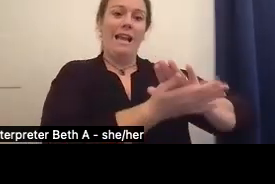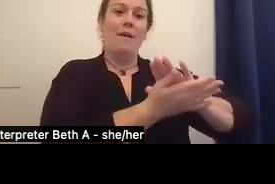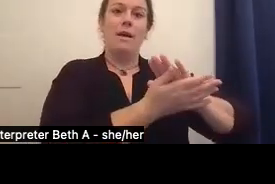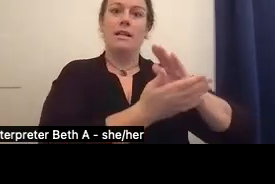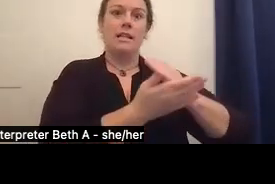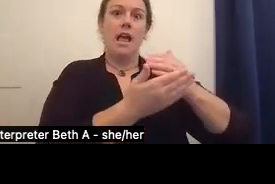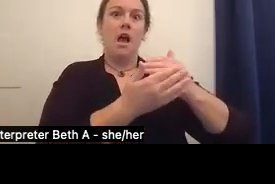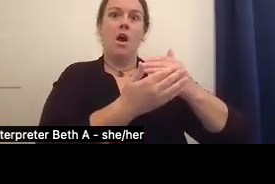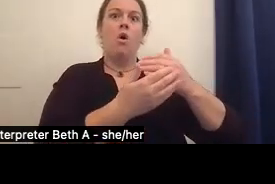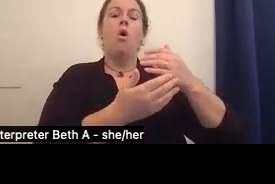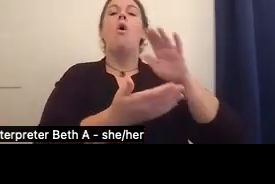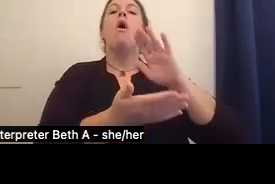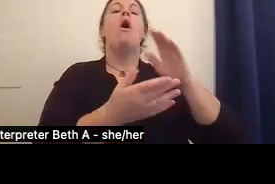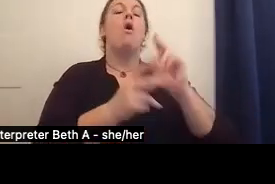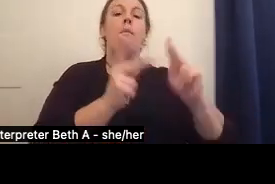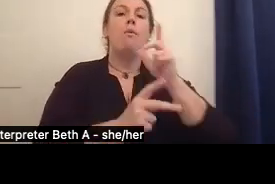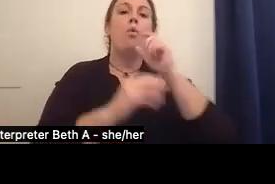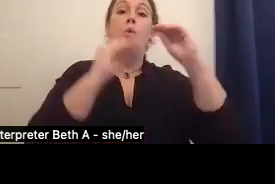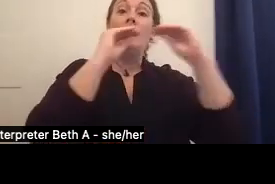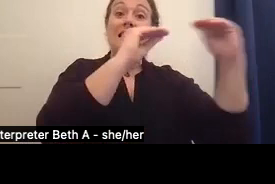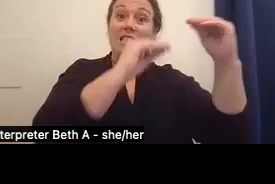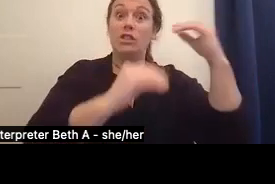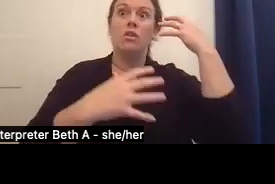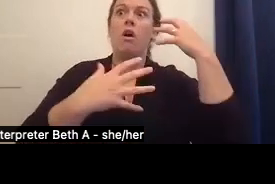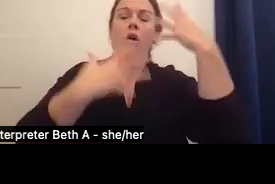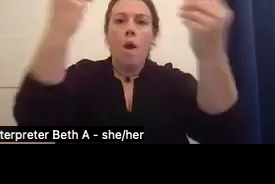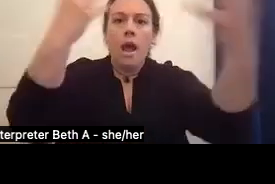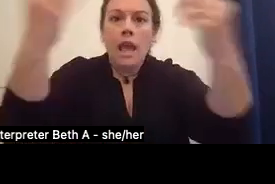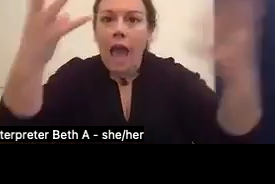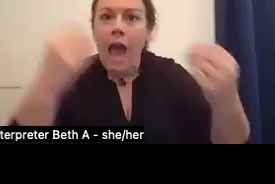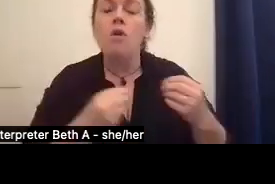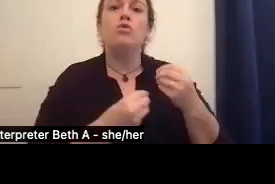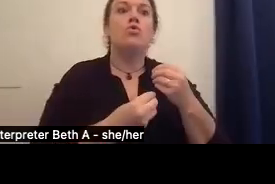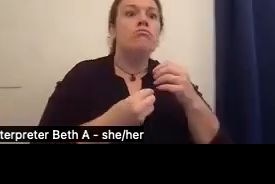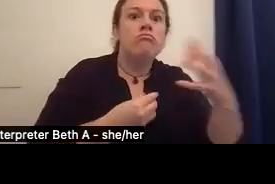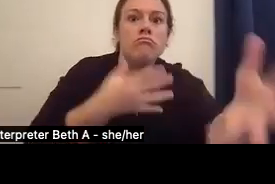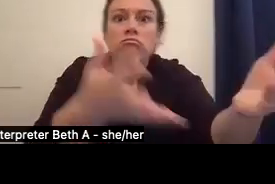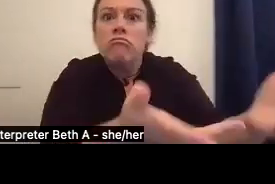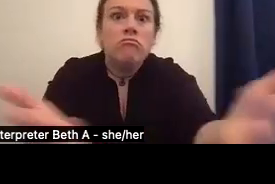to procure material culture, to procure stories that are being told by the older generations of